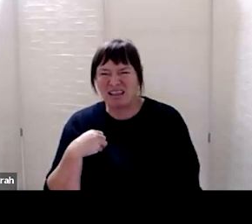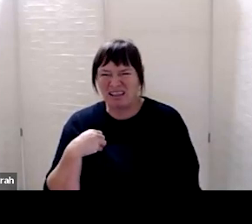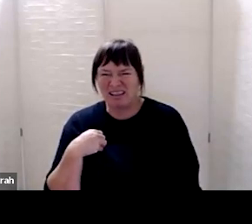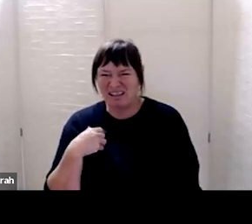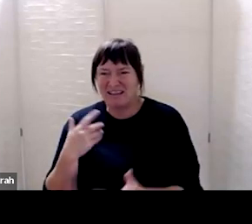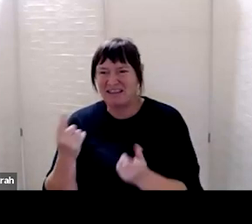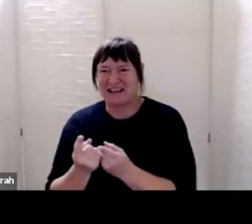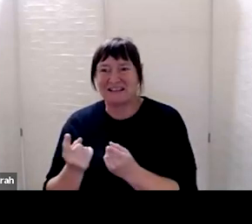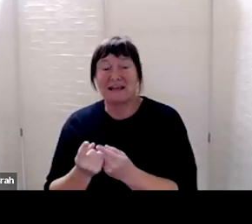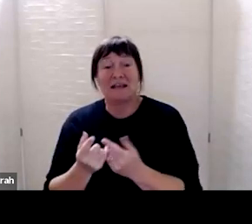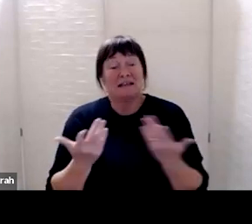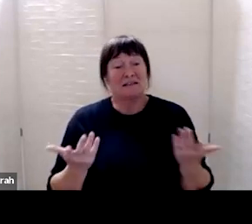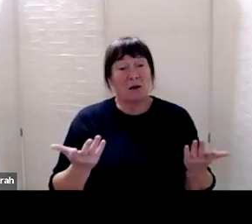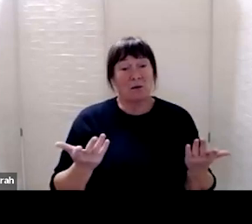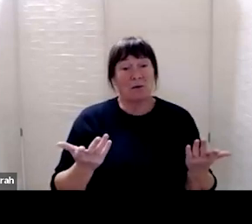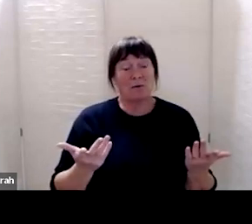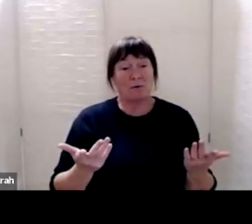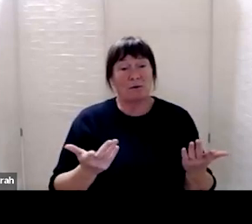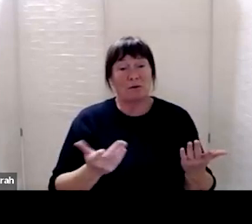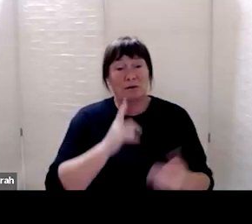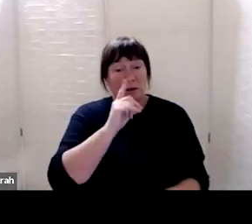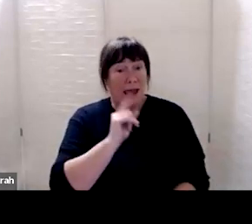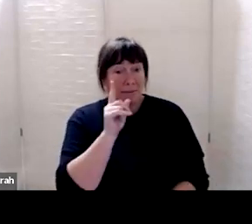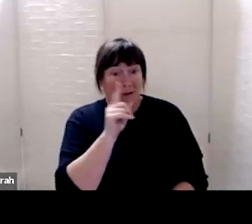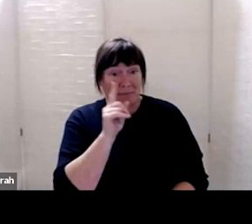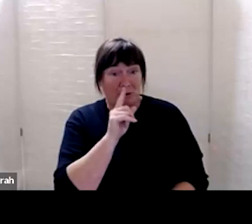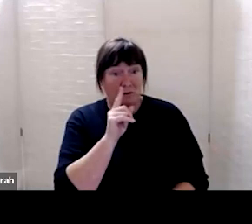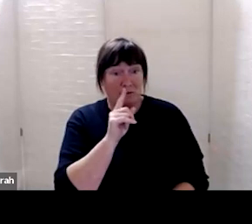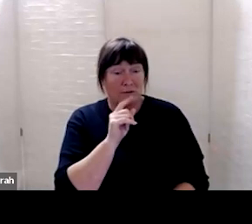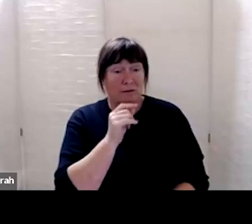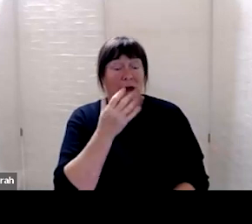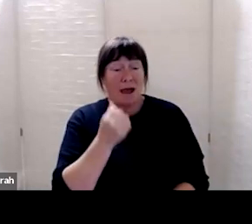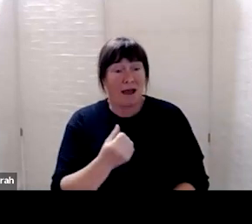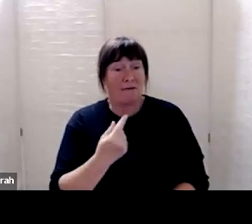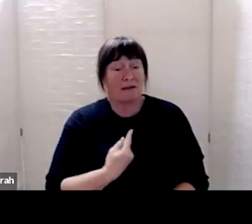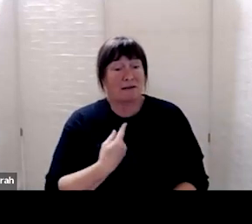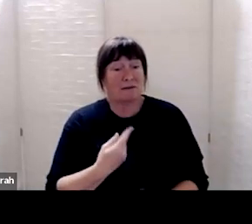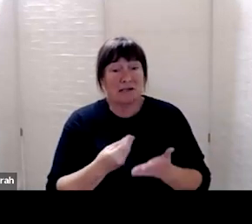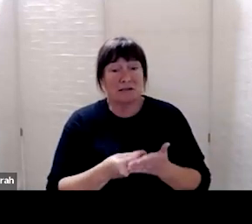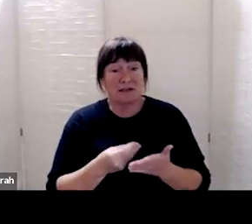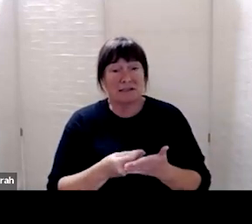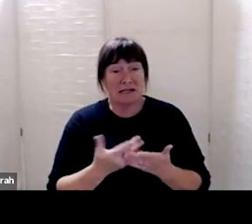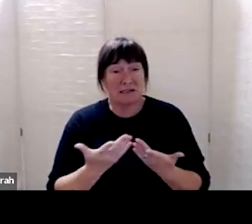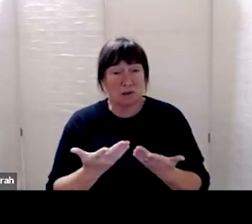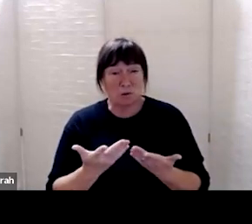So is there room for people who are IF funded for things such as smartwatches?